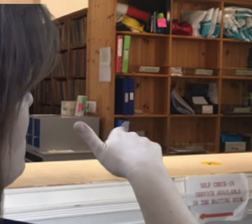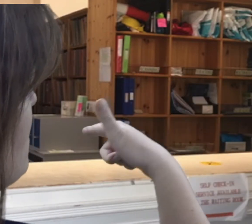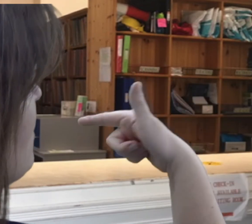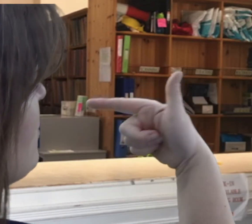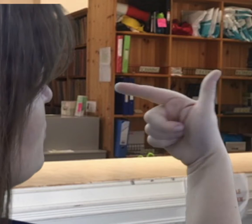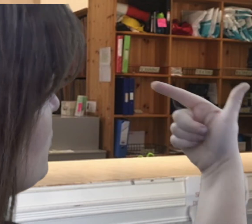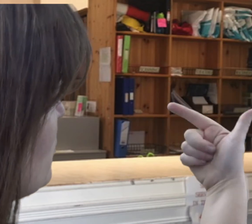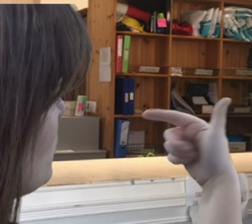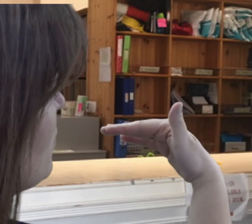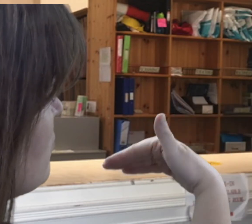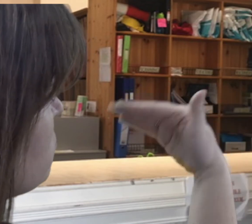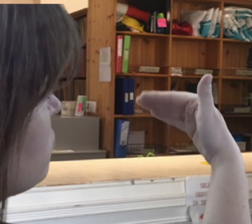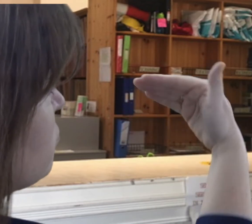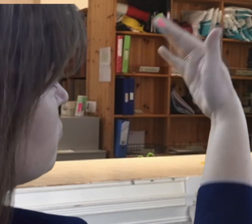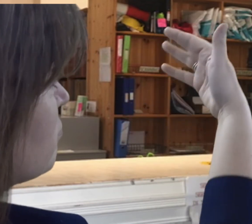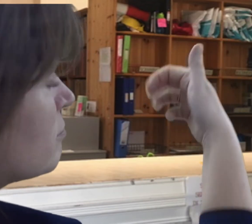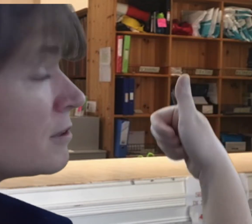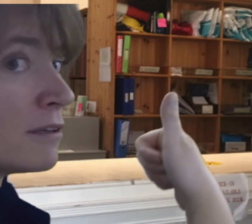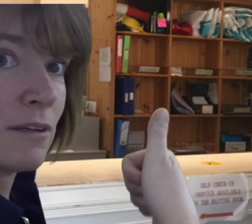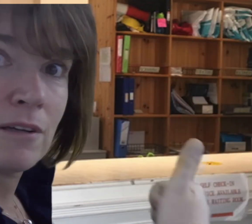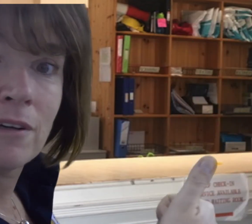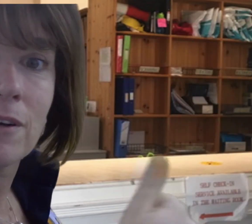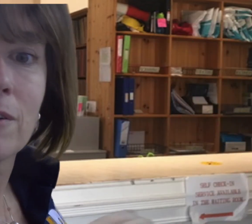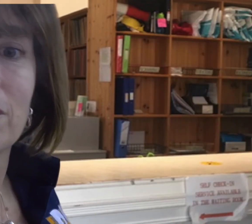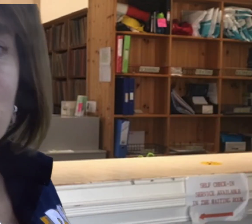22 and onwards